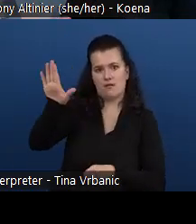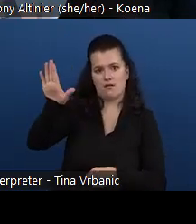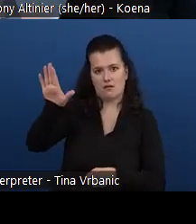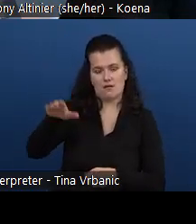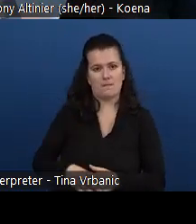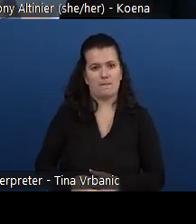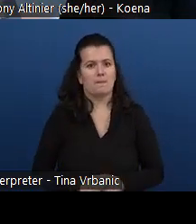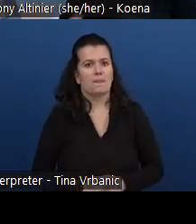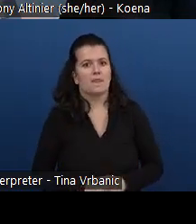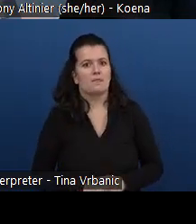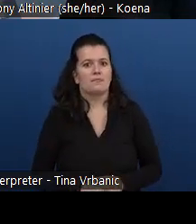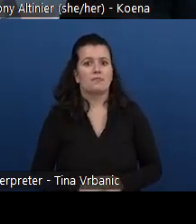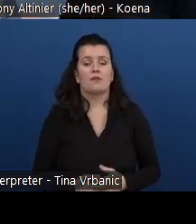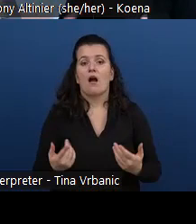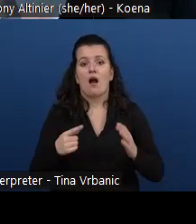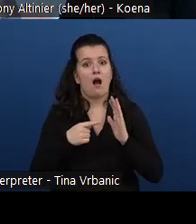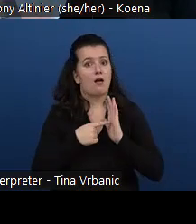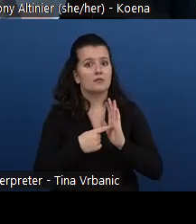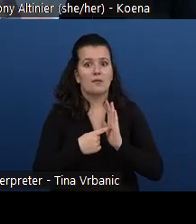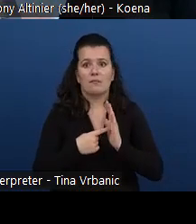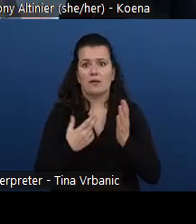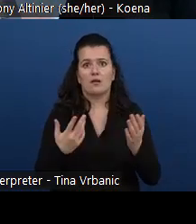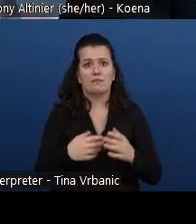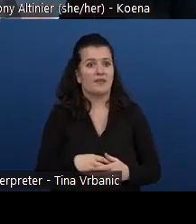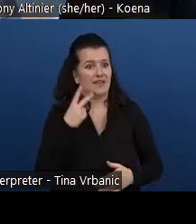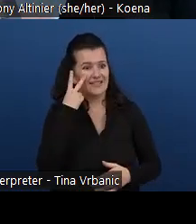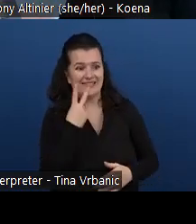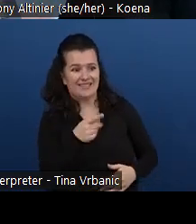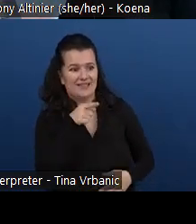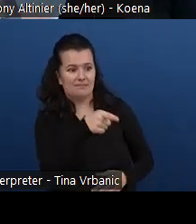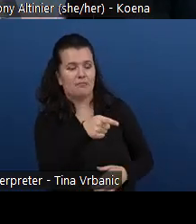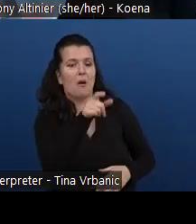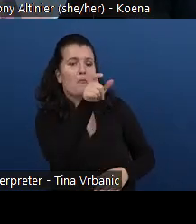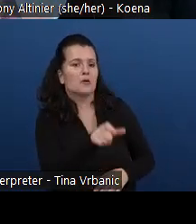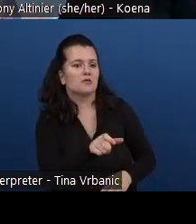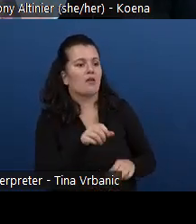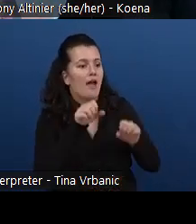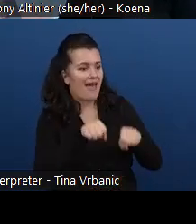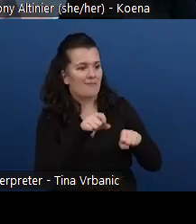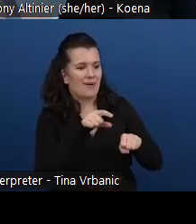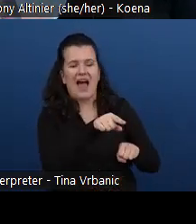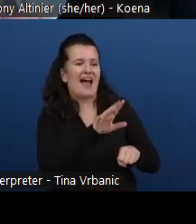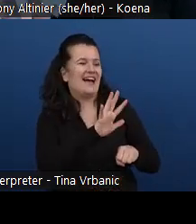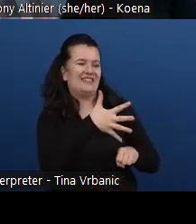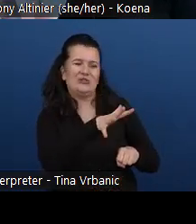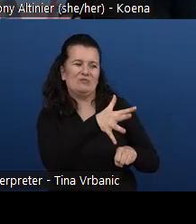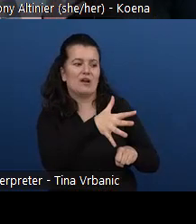If you're not considered as abled, you're just excluded from society.